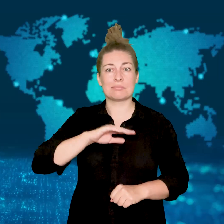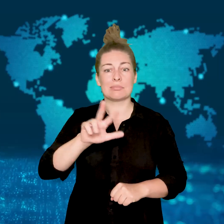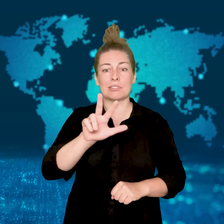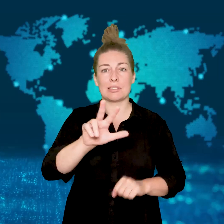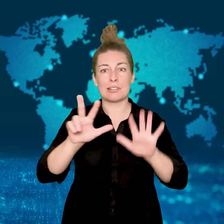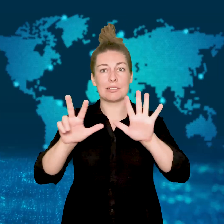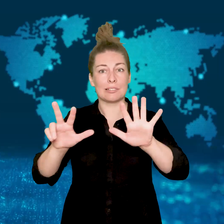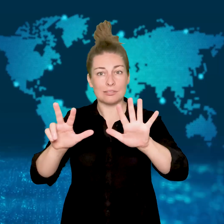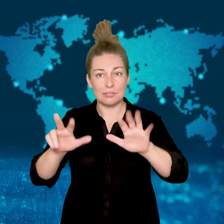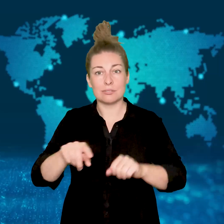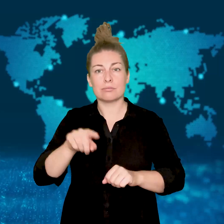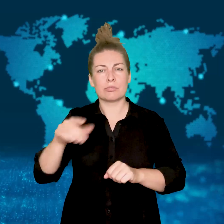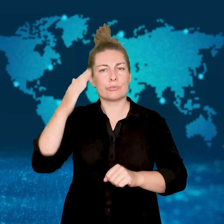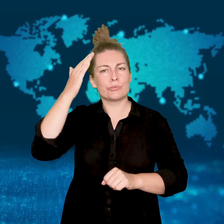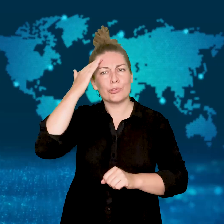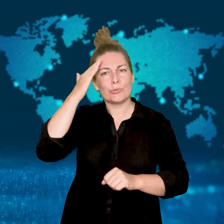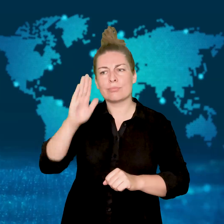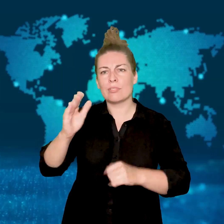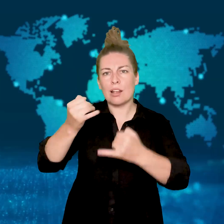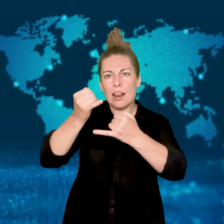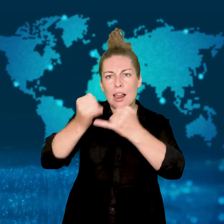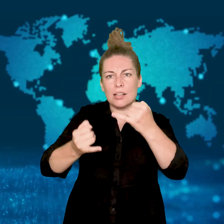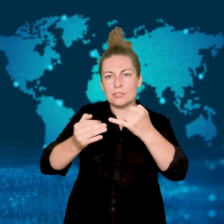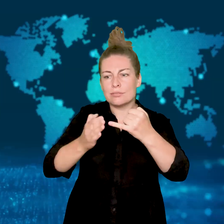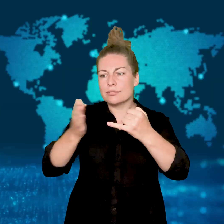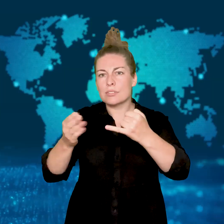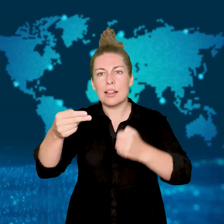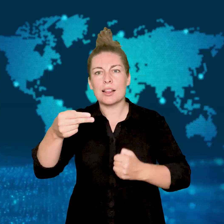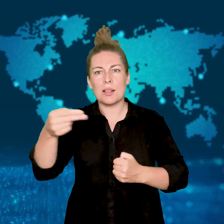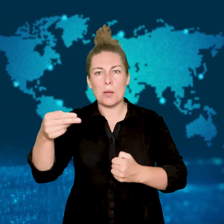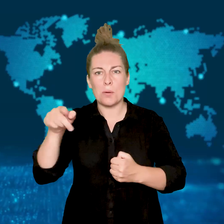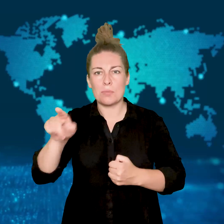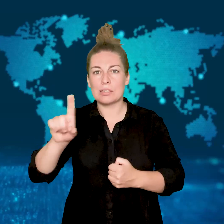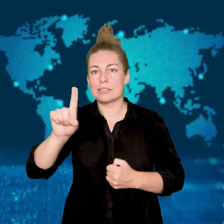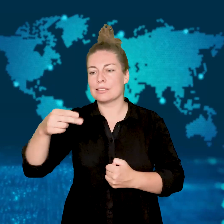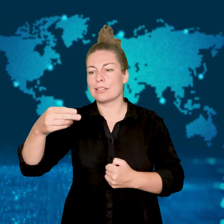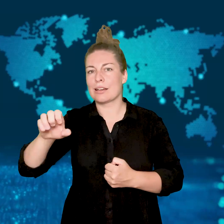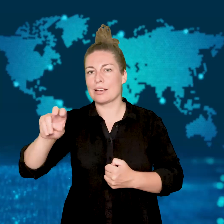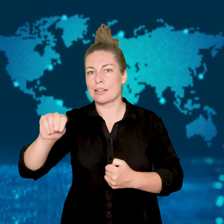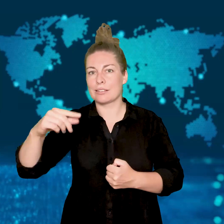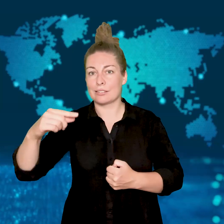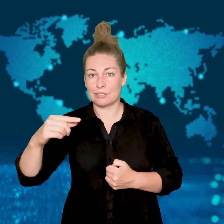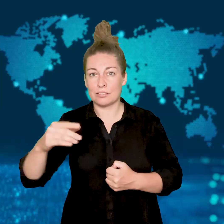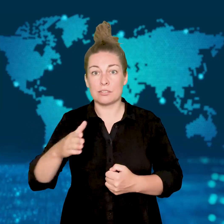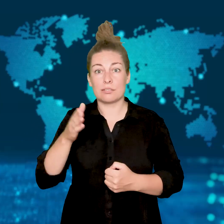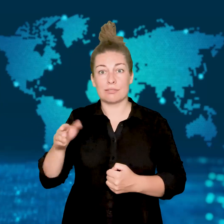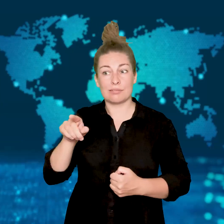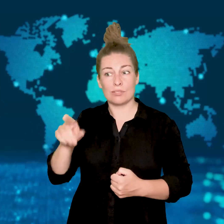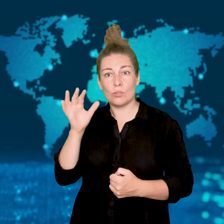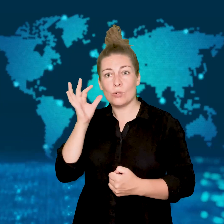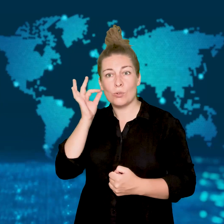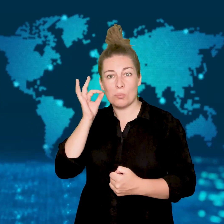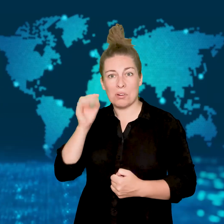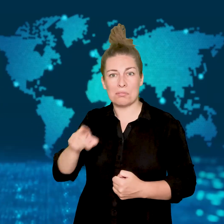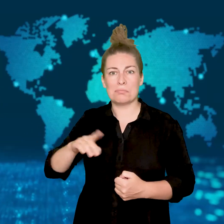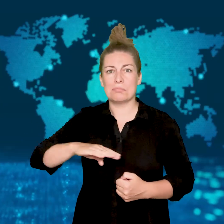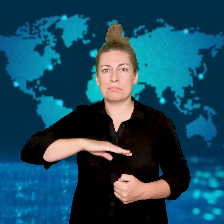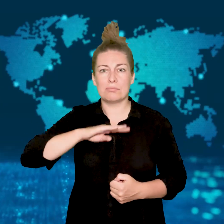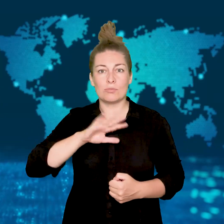The 38-year-old man is known by the surname Zheng;